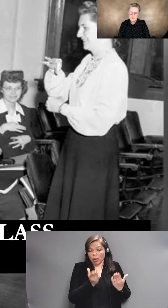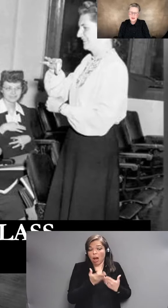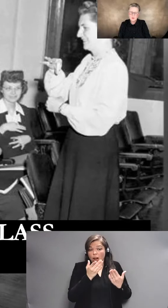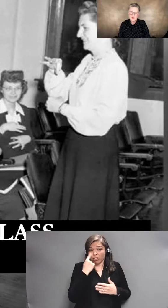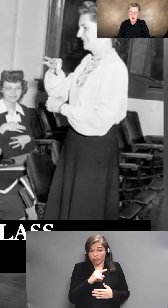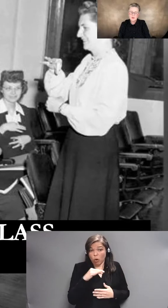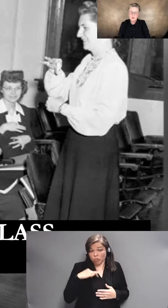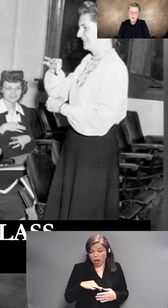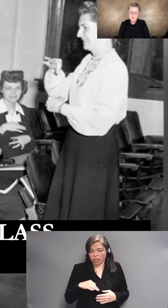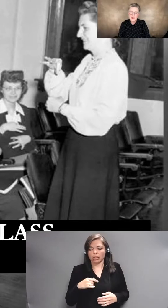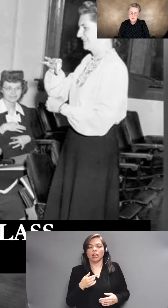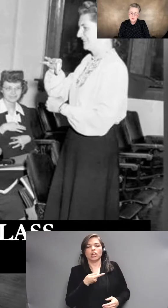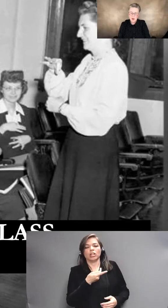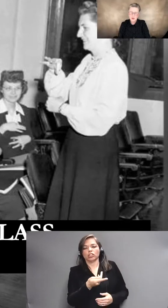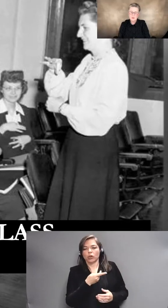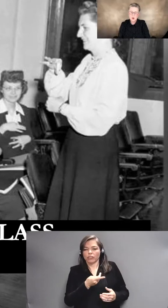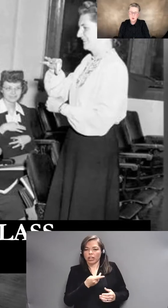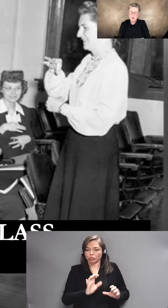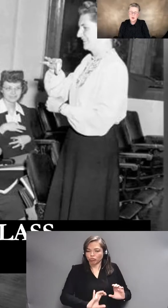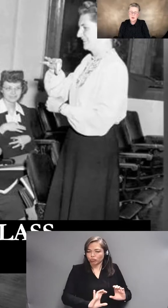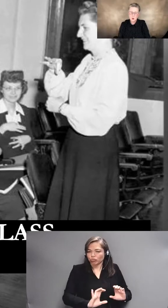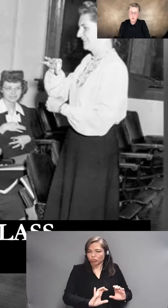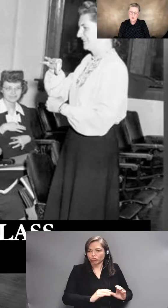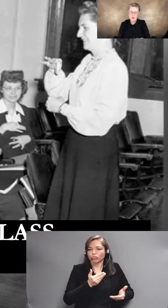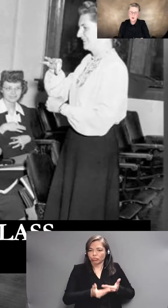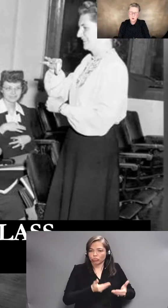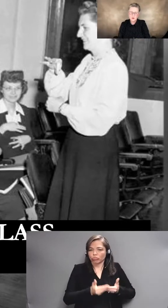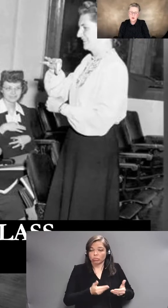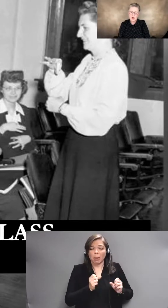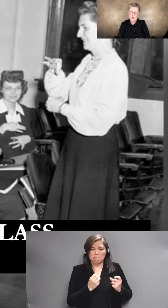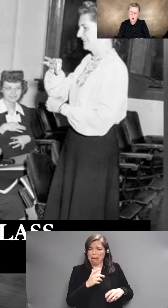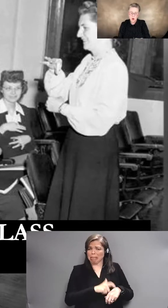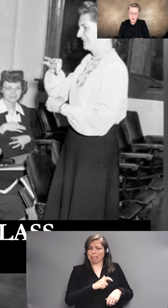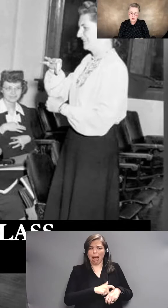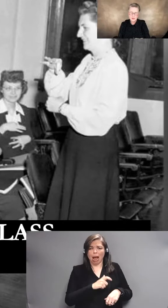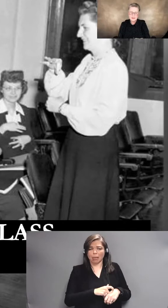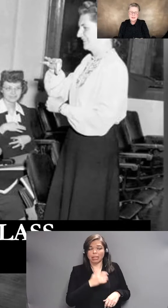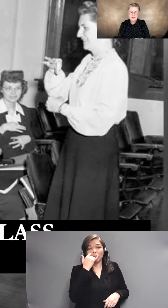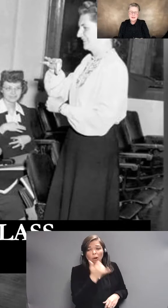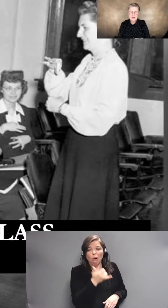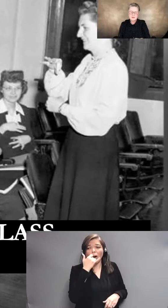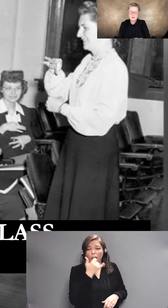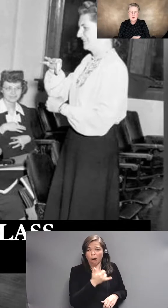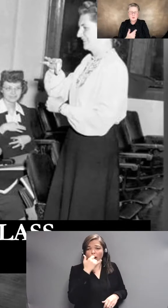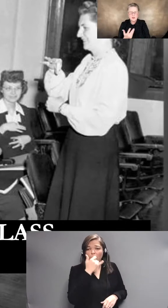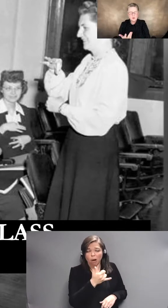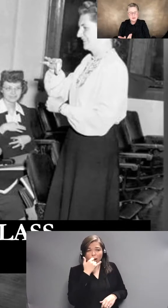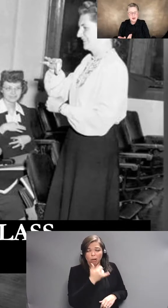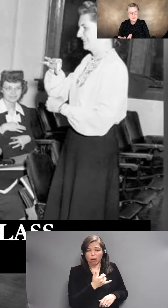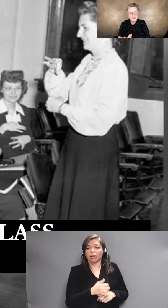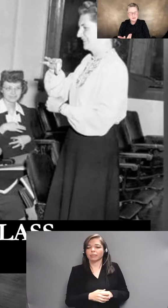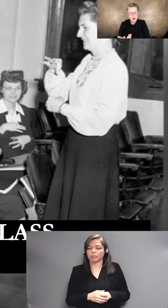and we talked several times over and over and over and I would call her and now realize Lottie